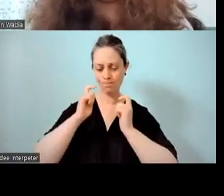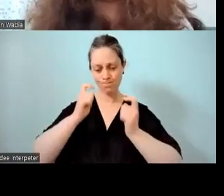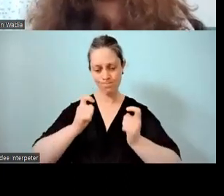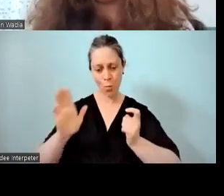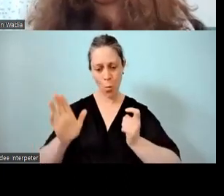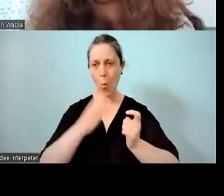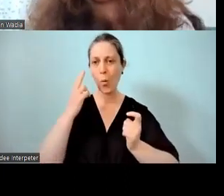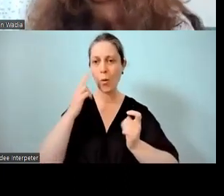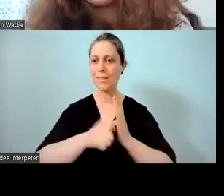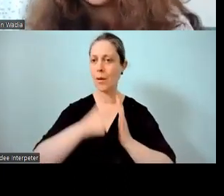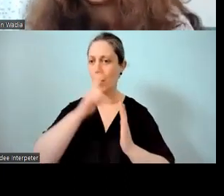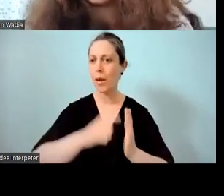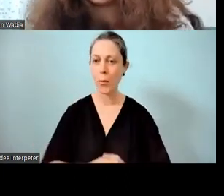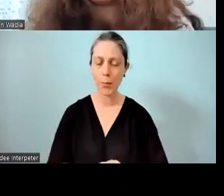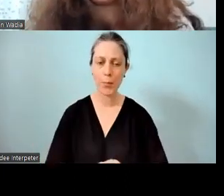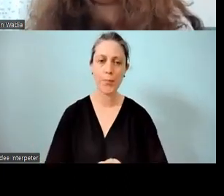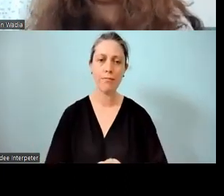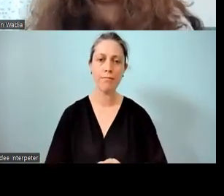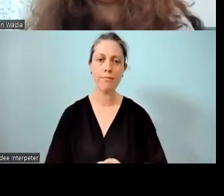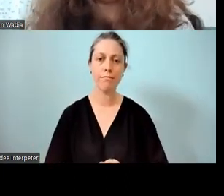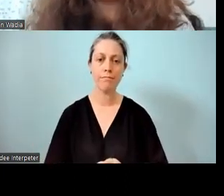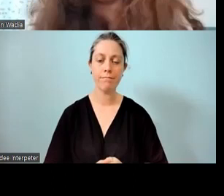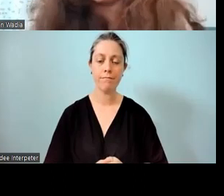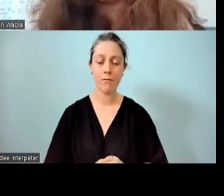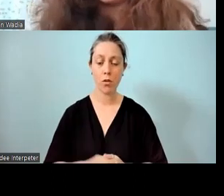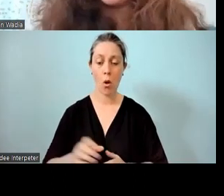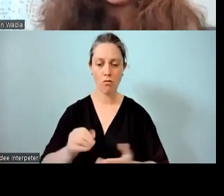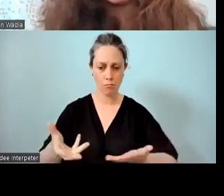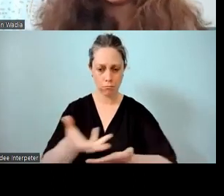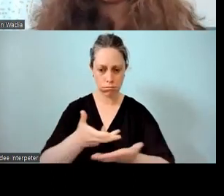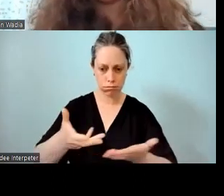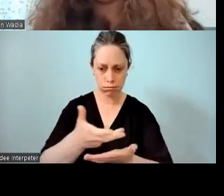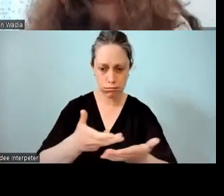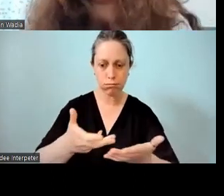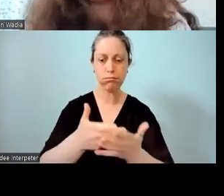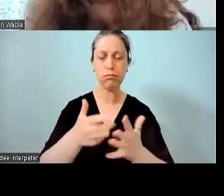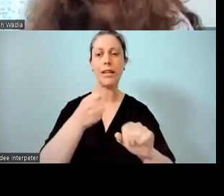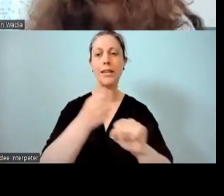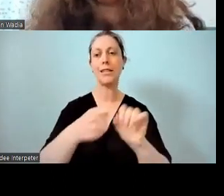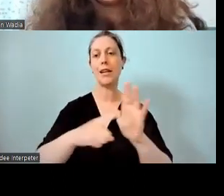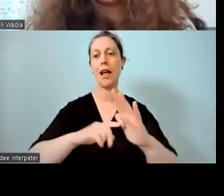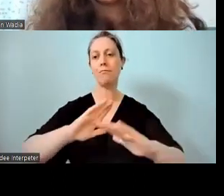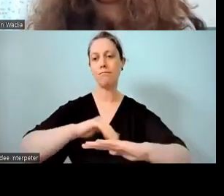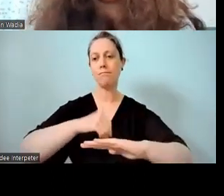And so the EGL approach was then created. In 2013 there were two regions